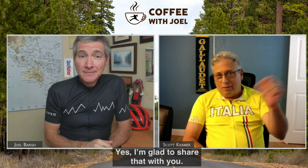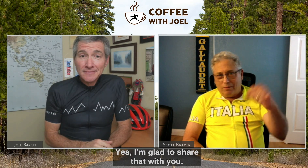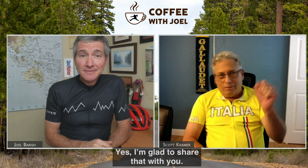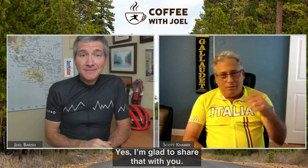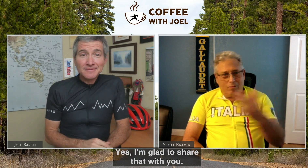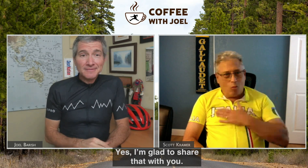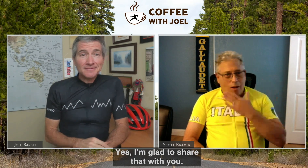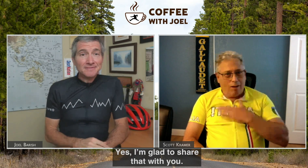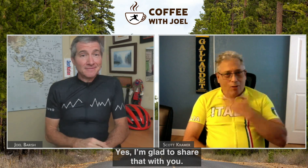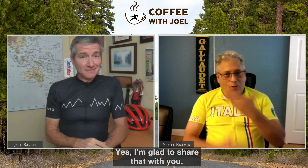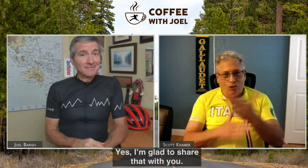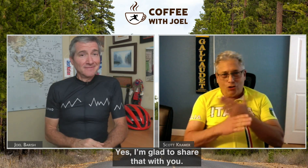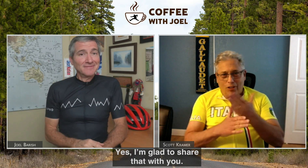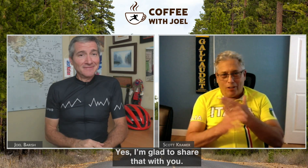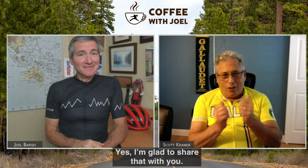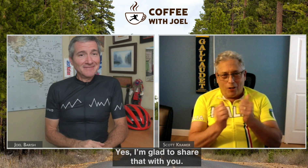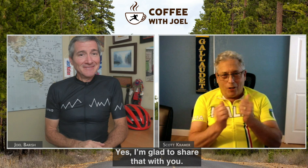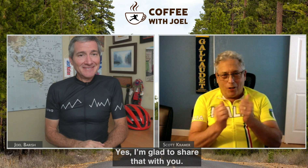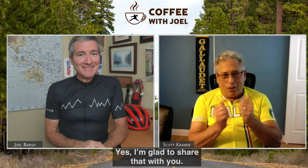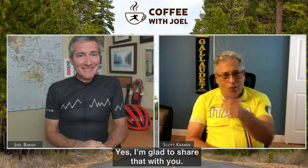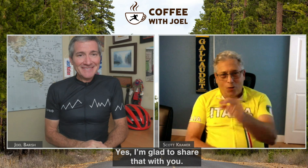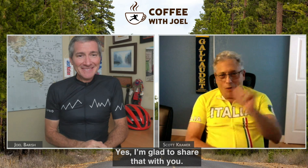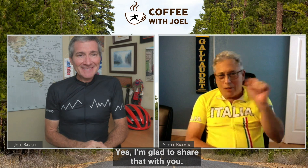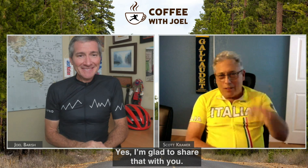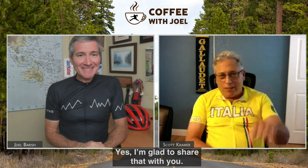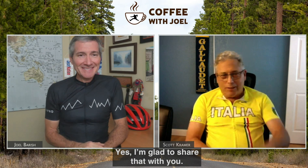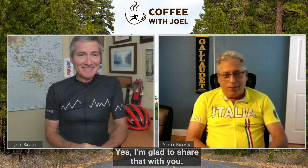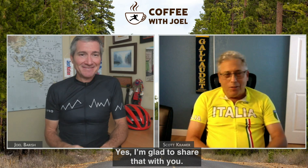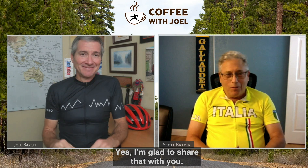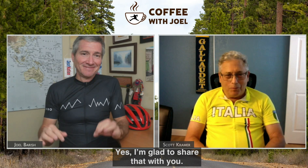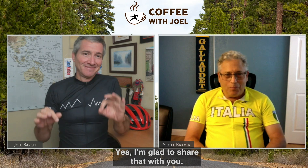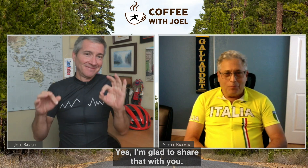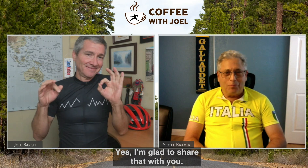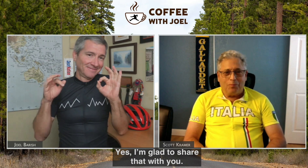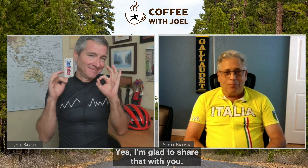Yes, I’m glad to share that with you.